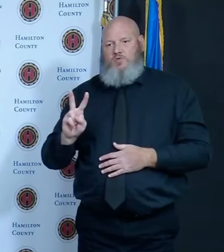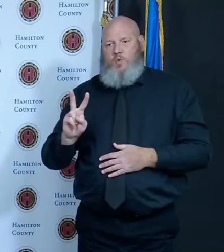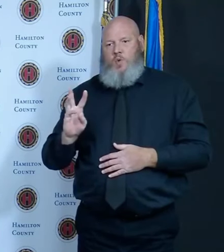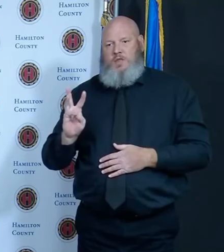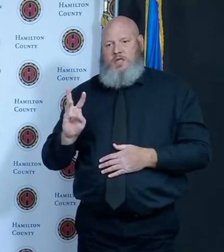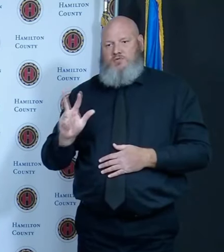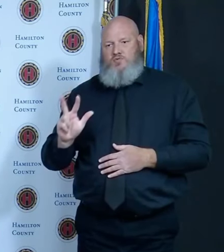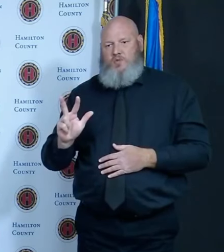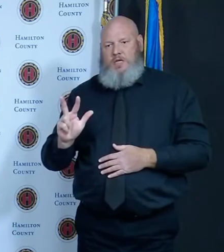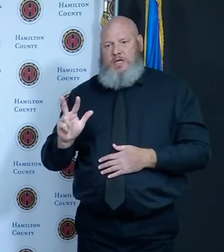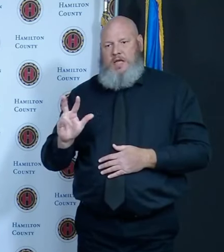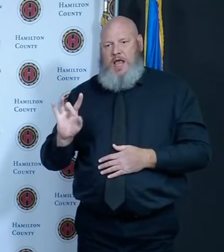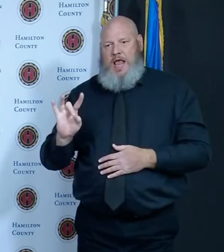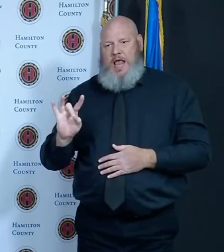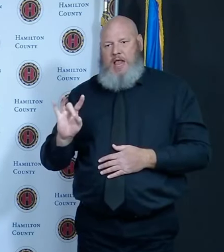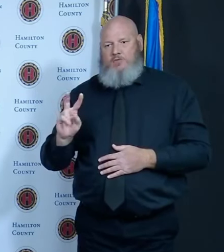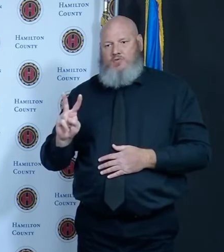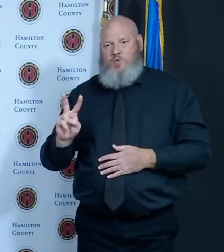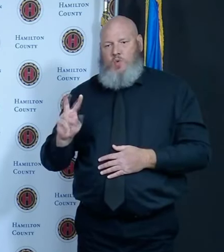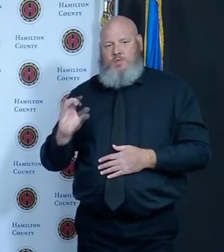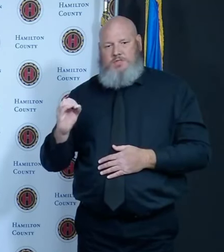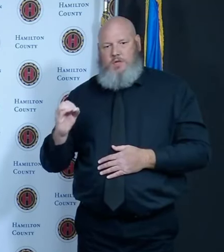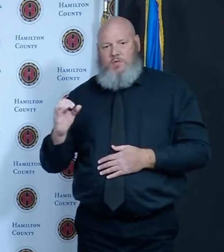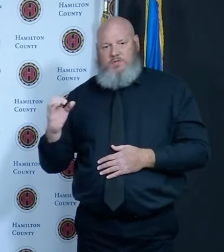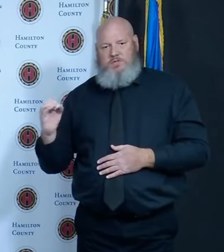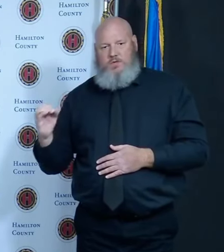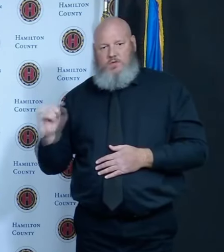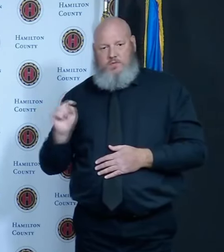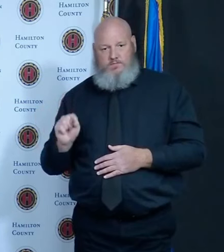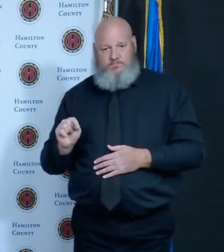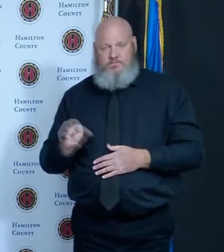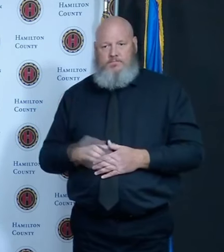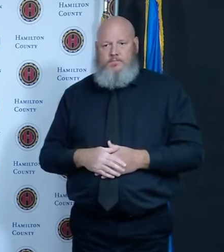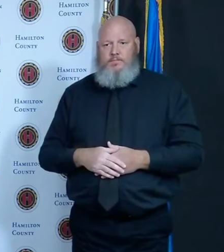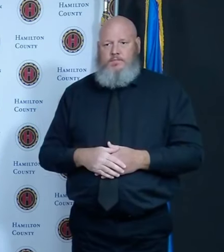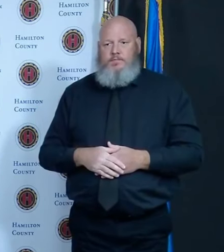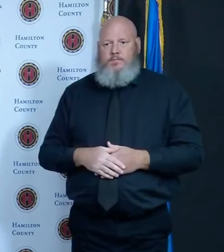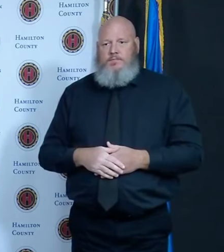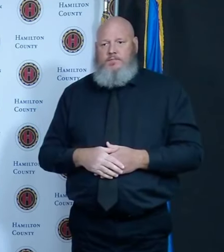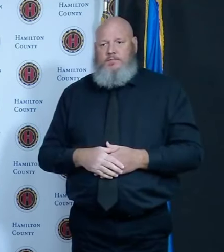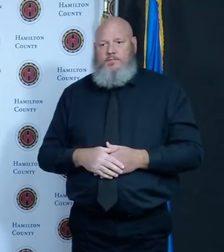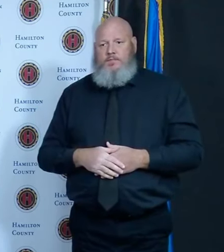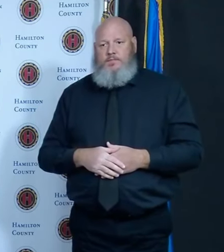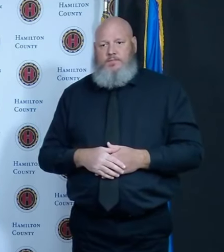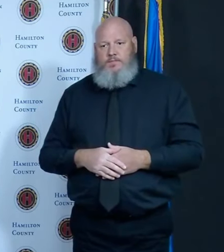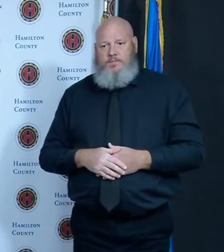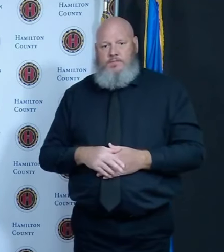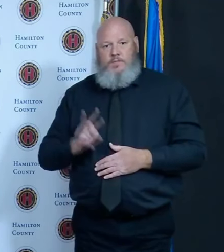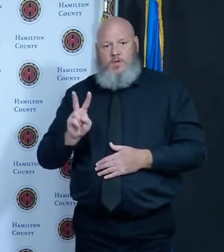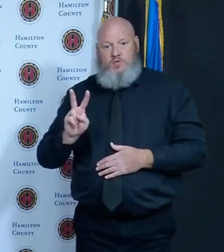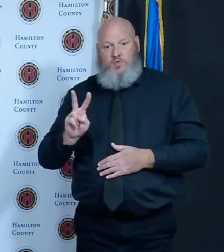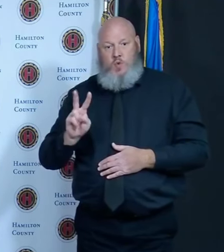263-8200 for either a request for supplies or that is